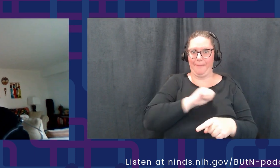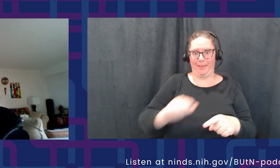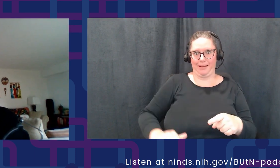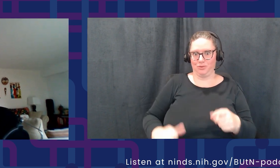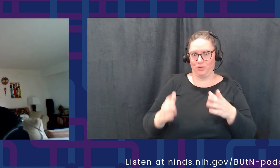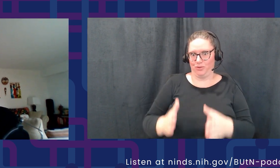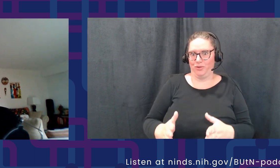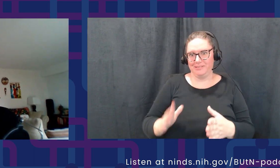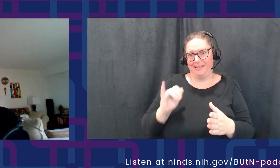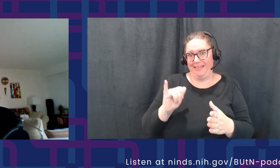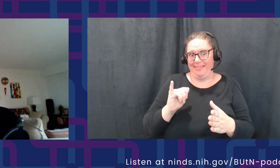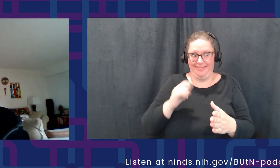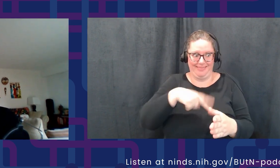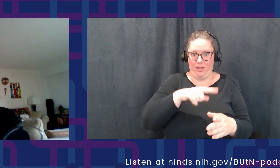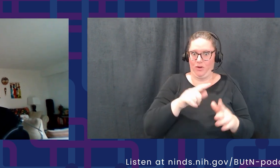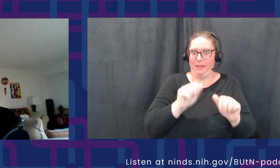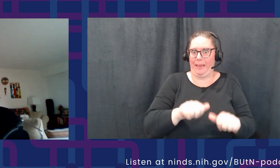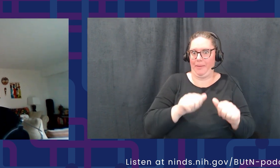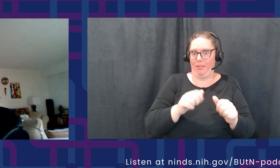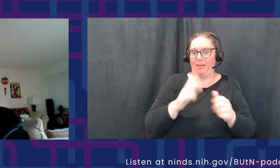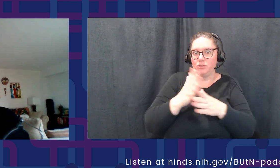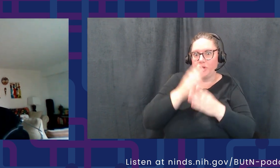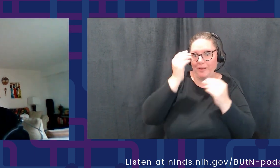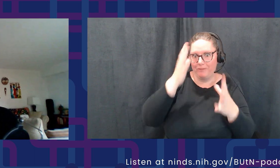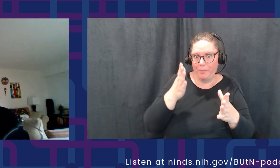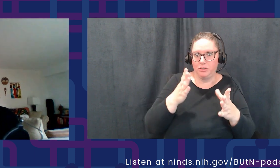the information from your lab as you as the head of the lab.